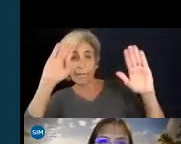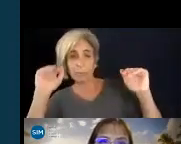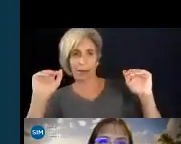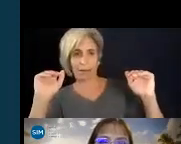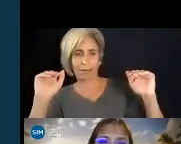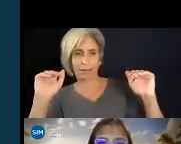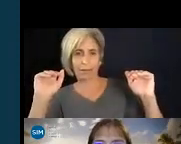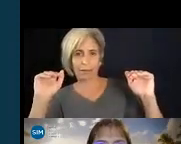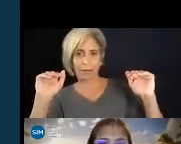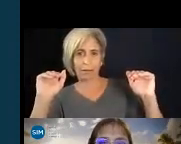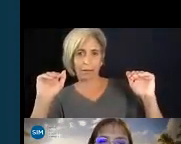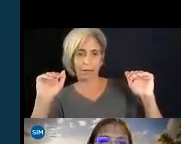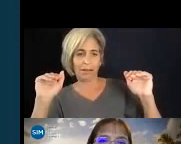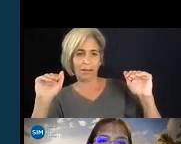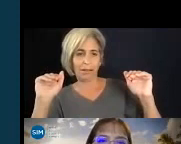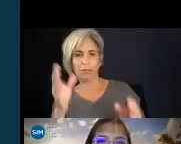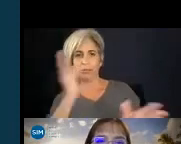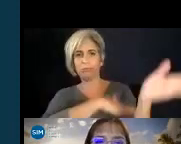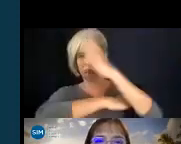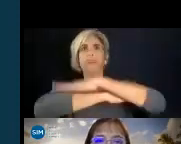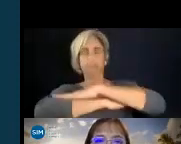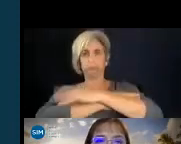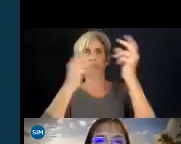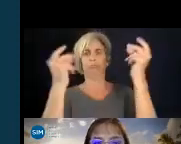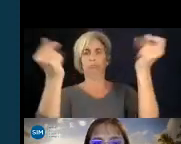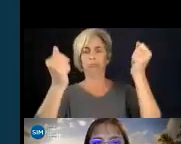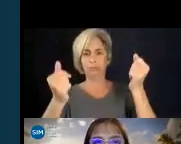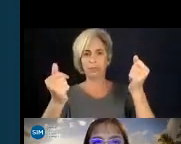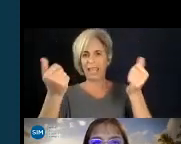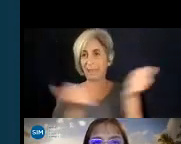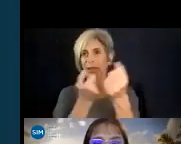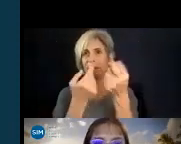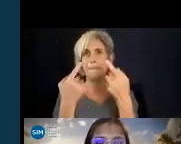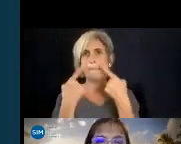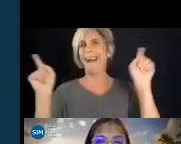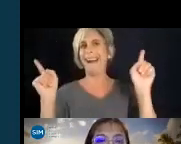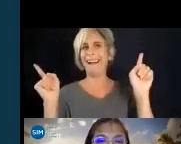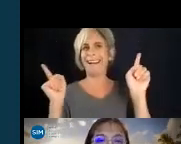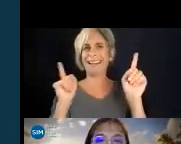to snap our fingers and have an accessible and inclusive environment.